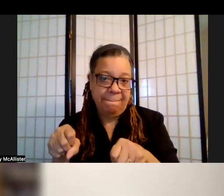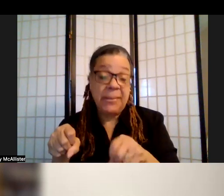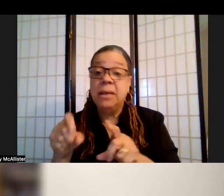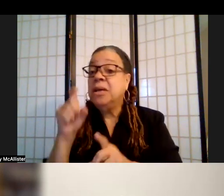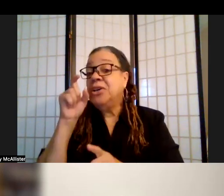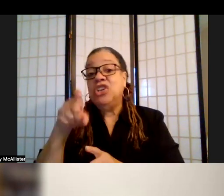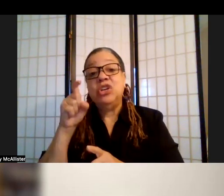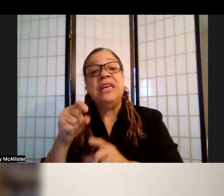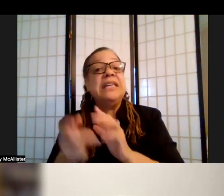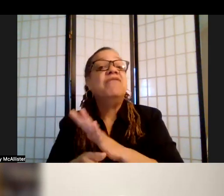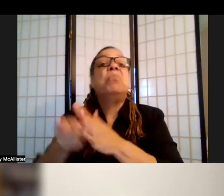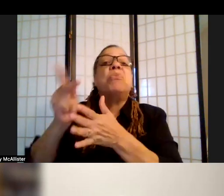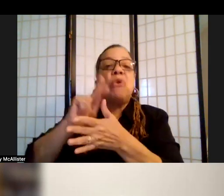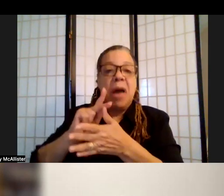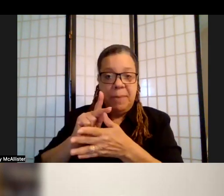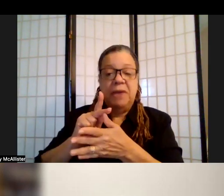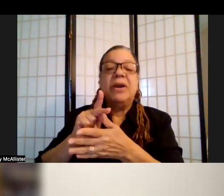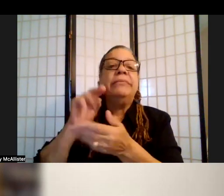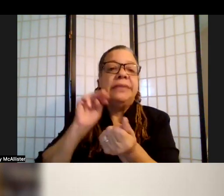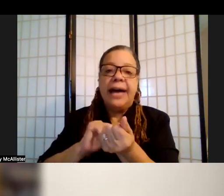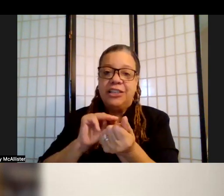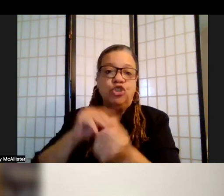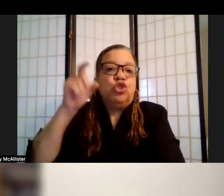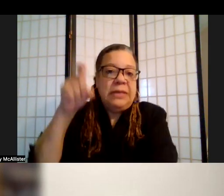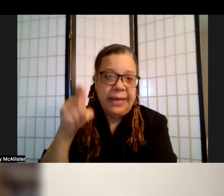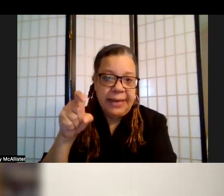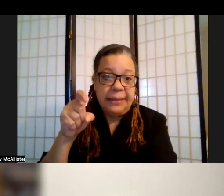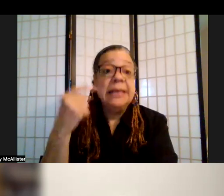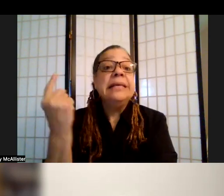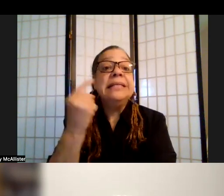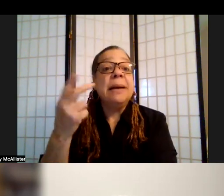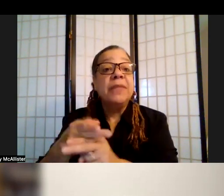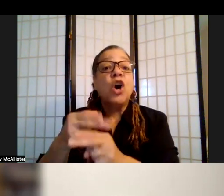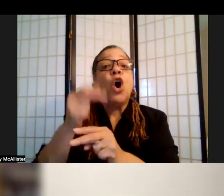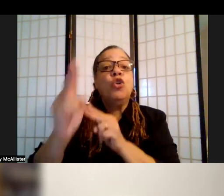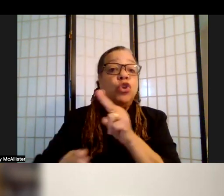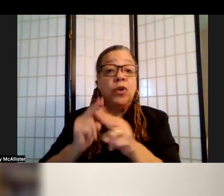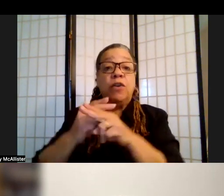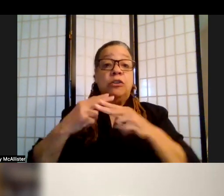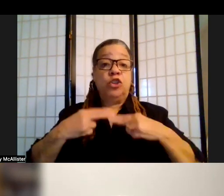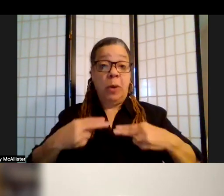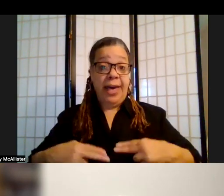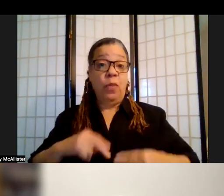primary care doctors. So, there's something called Universal Health Care, or Universal Health Coverage that is a mission,